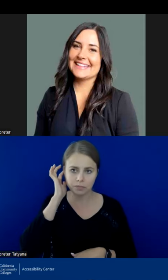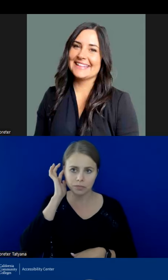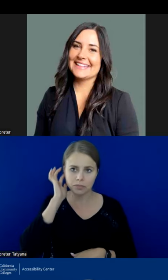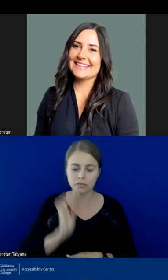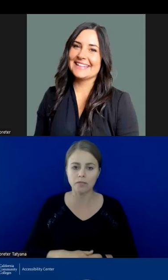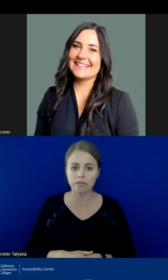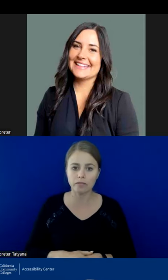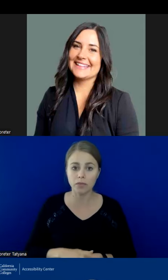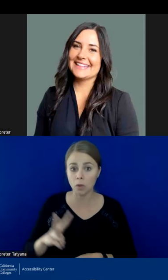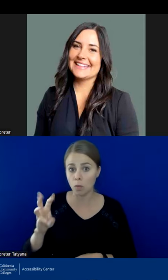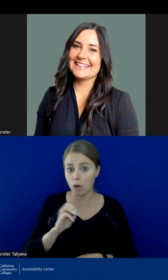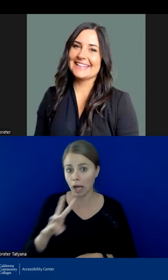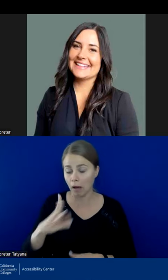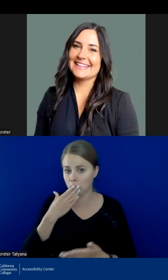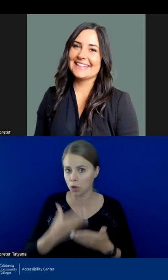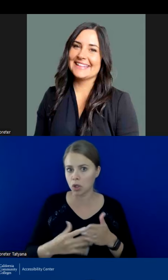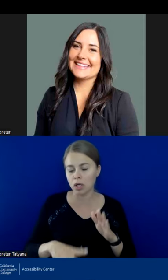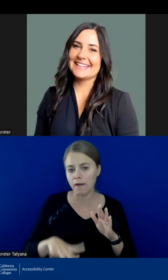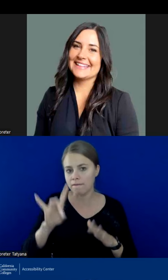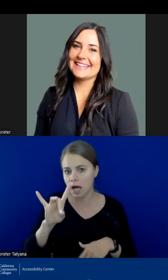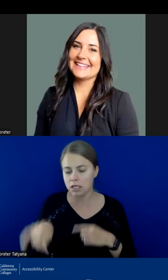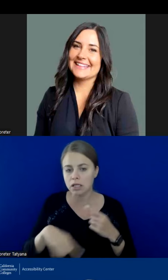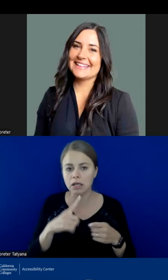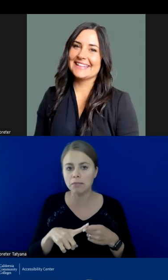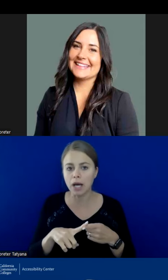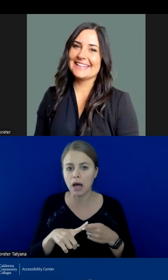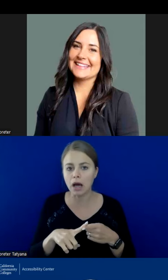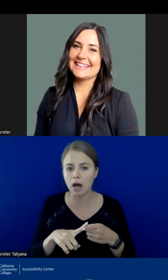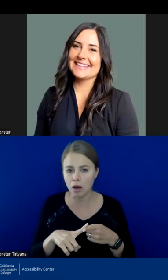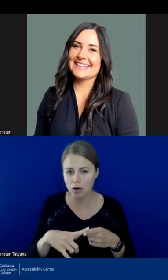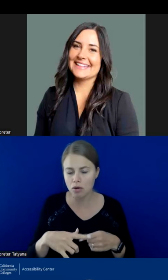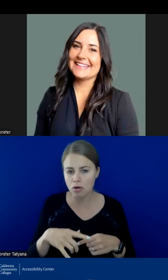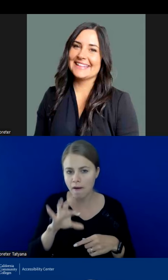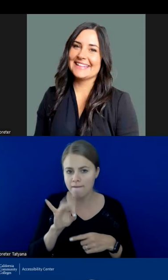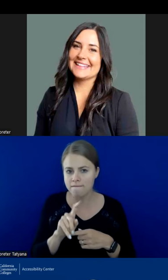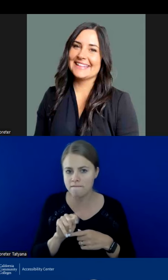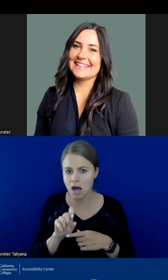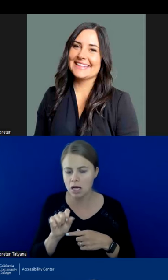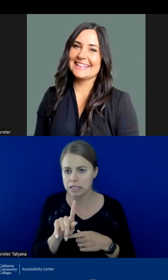Wow, really good finding about font styles, fancy stuff.